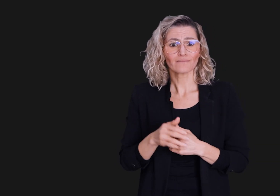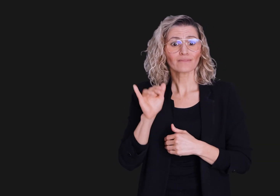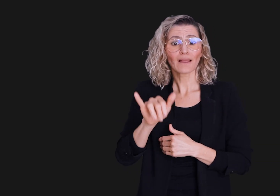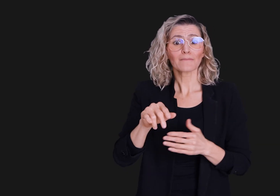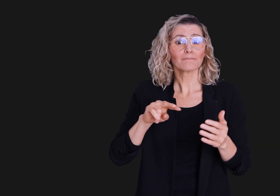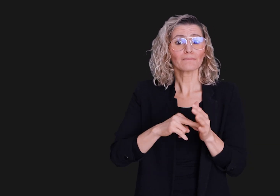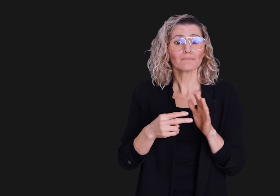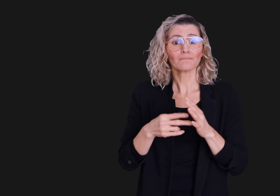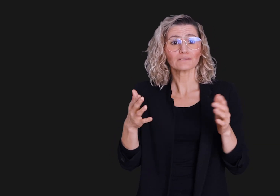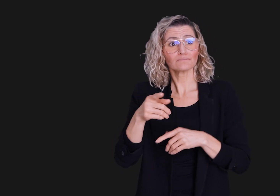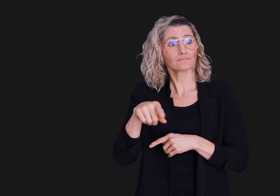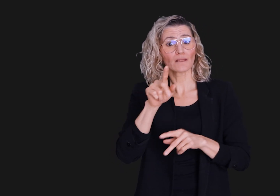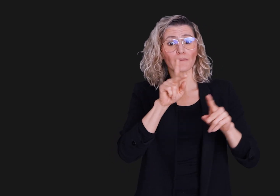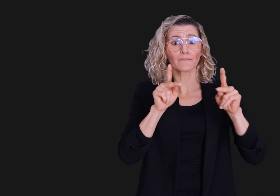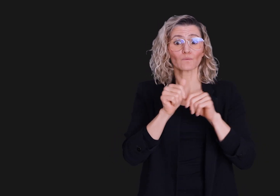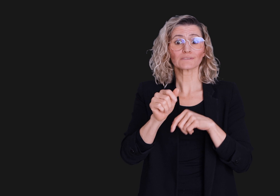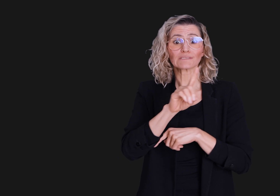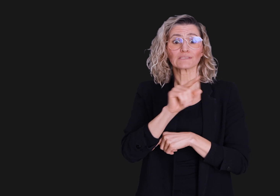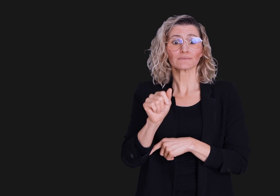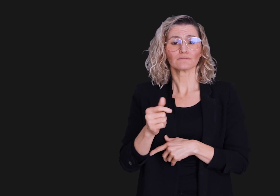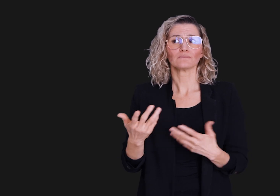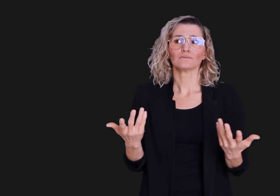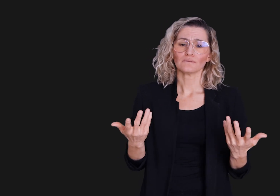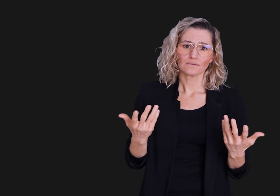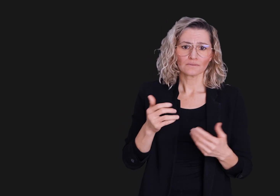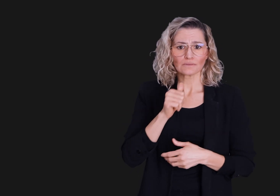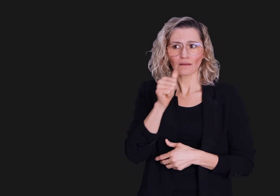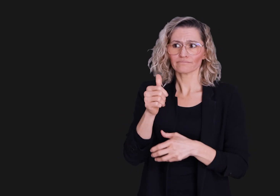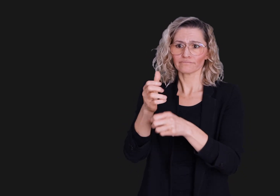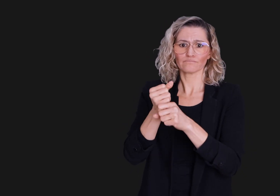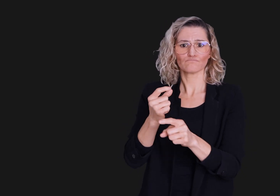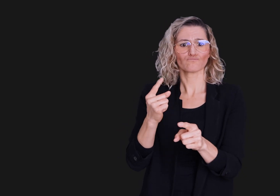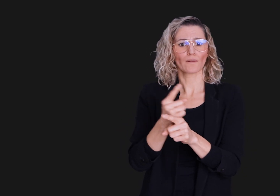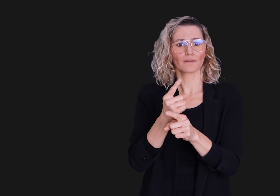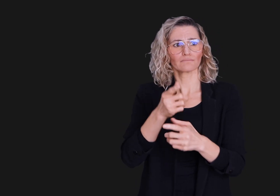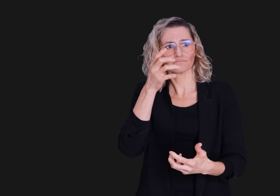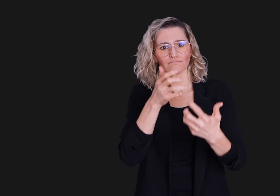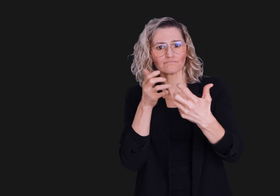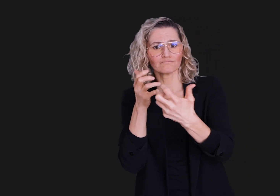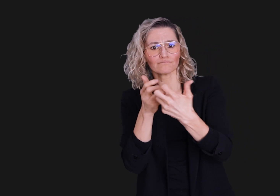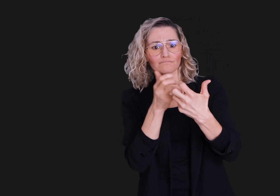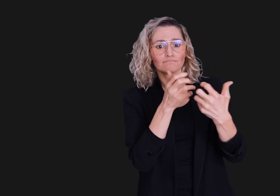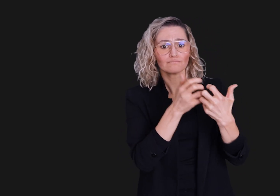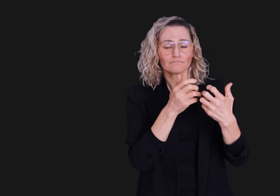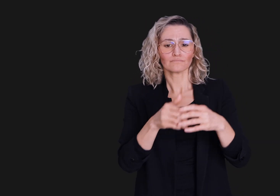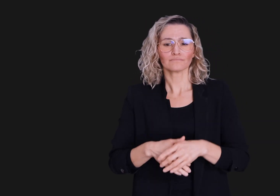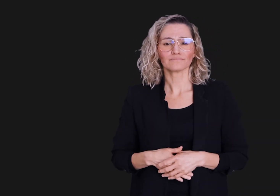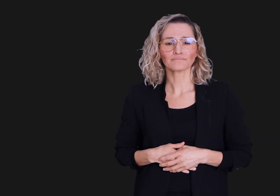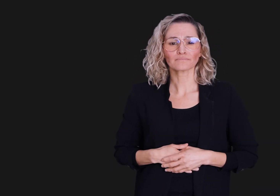This means people with disabilities do not get the right accommodations.